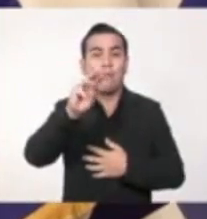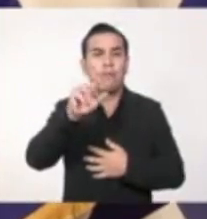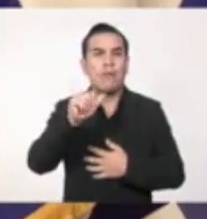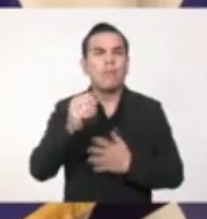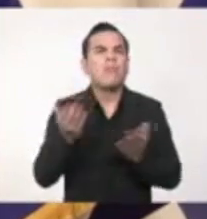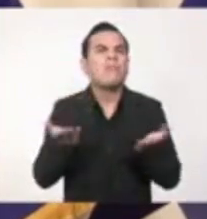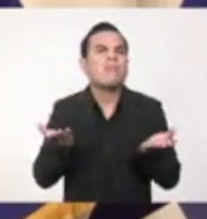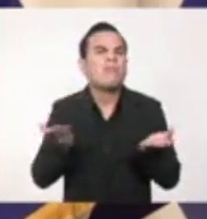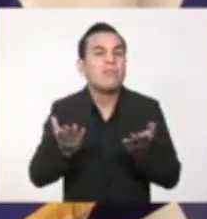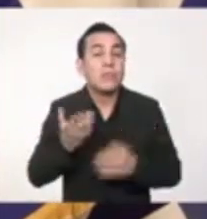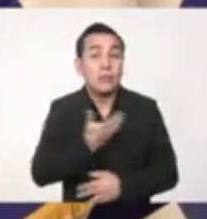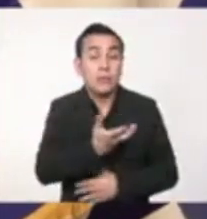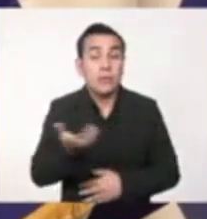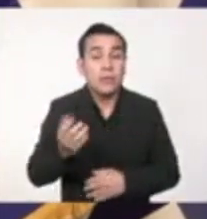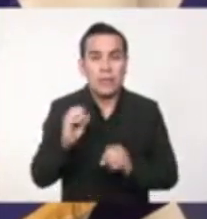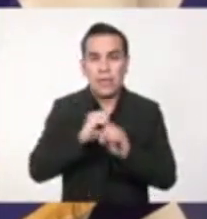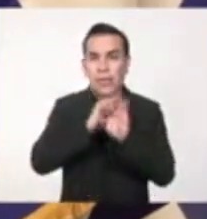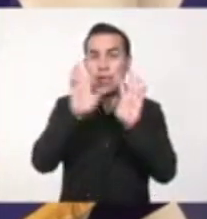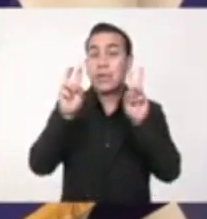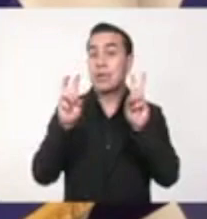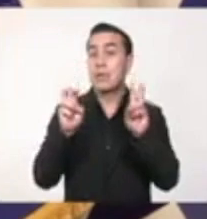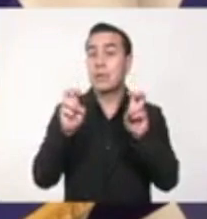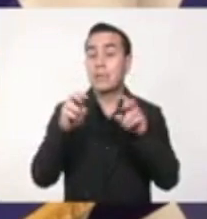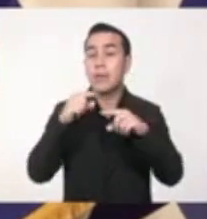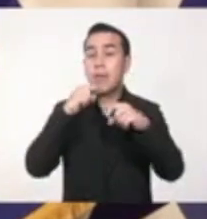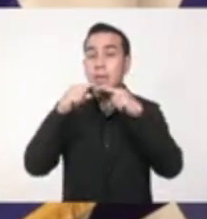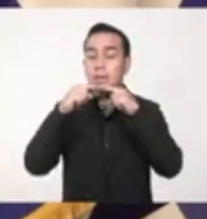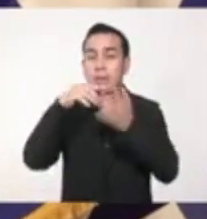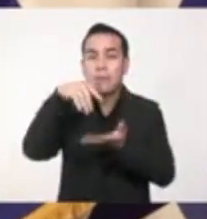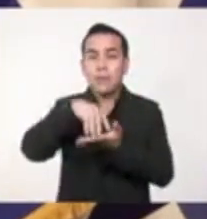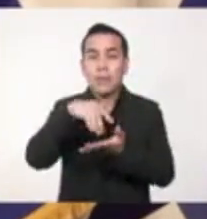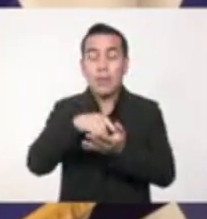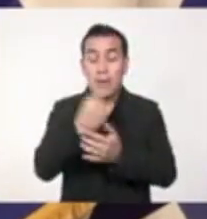that we all understand by democracy, whoever wins wins.